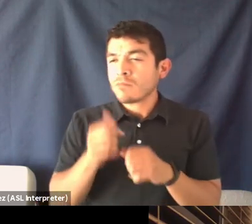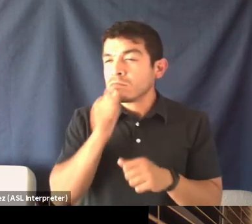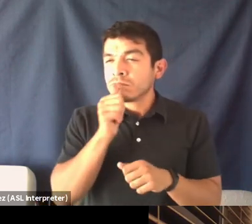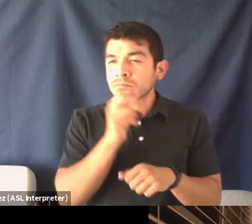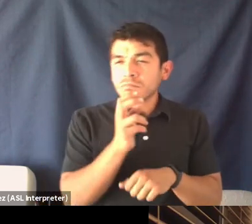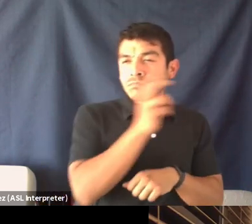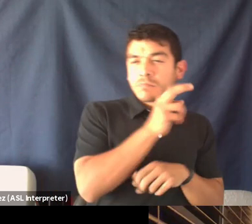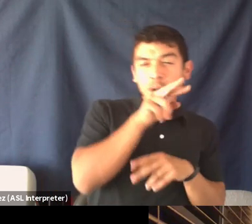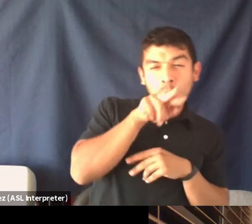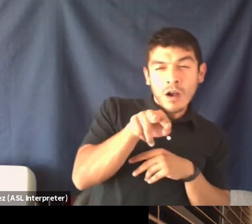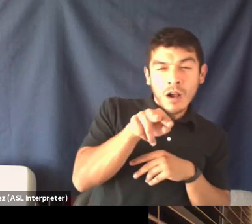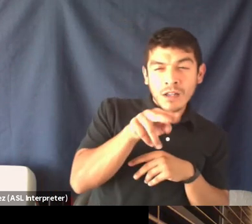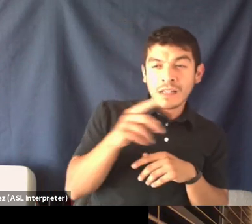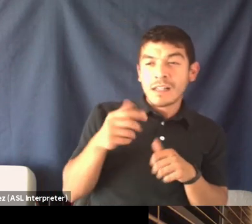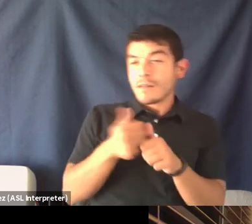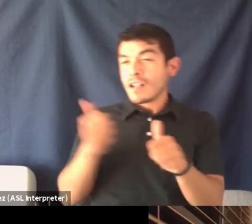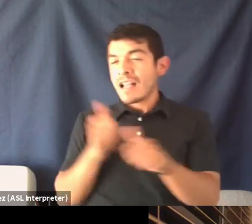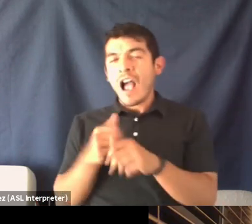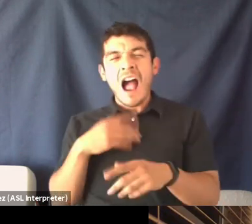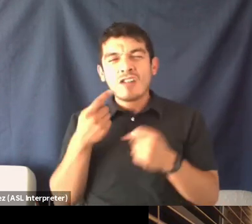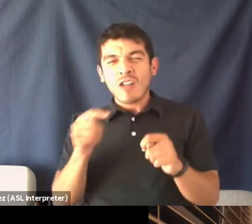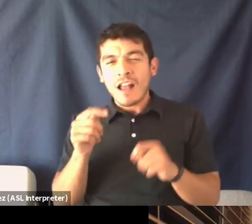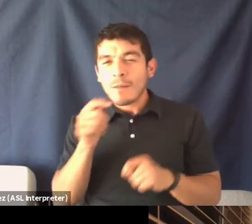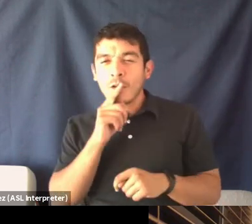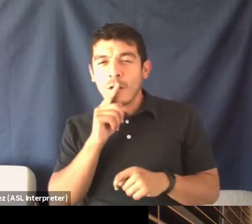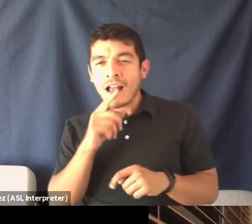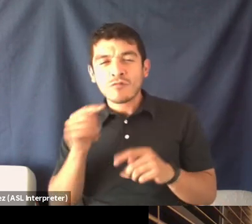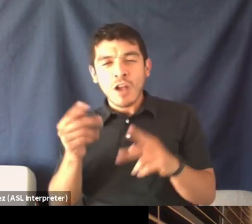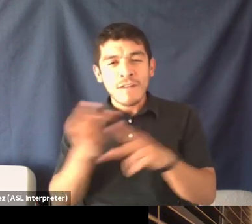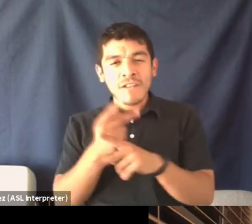shoot something, some attempt at variate, and then we can try and figure out to make a story of it.